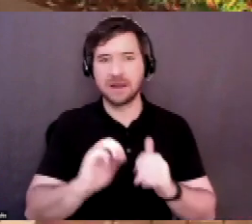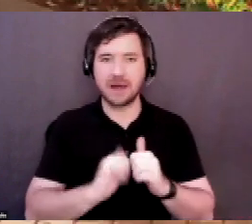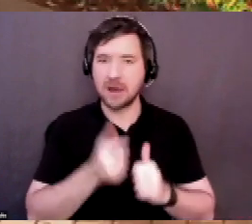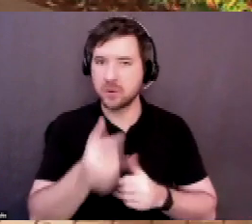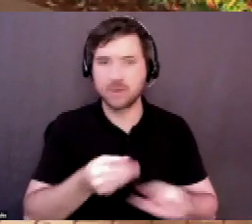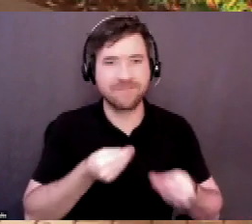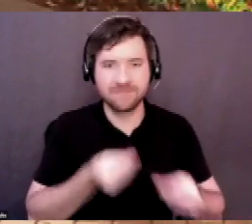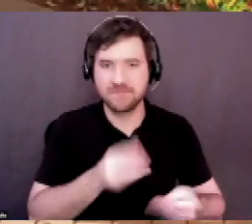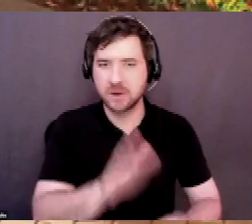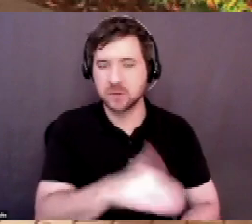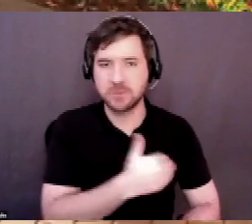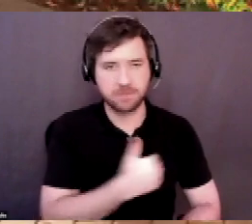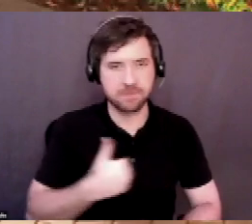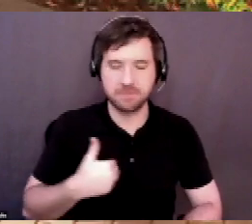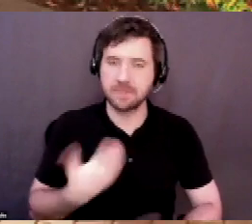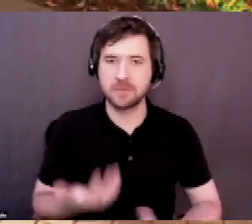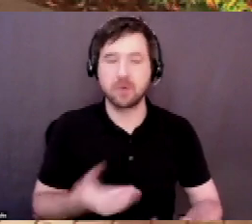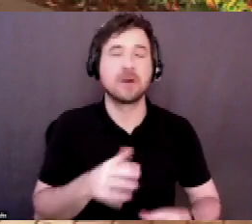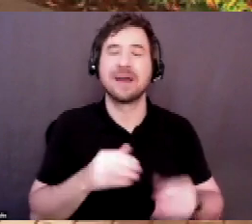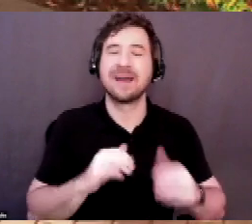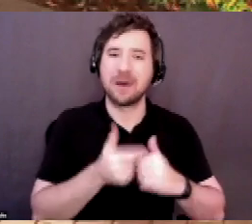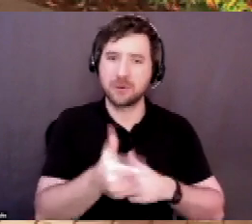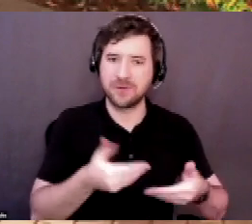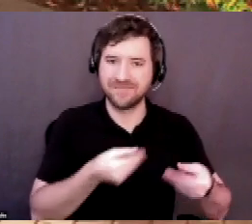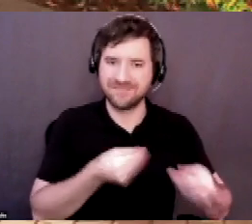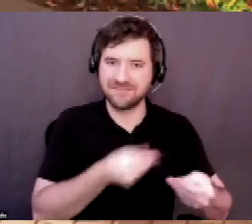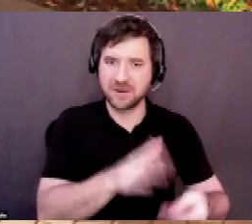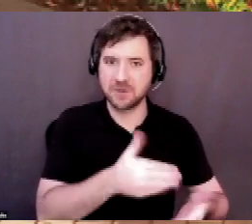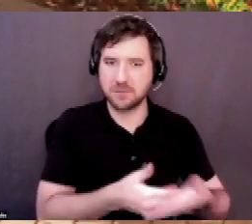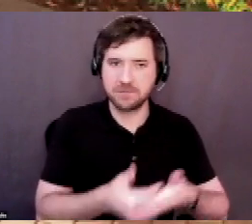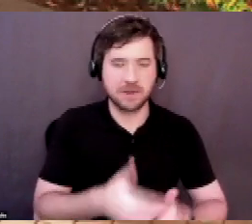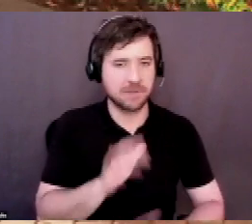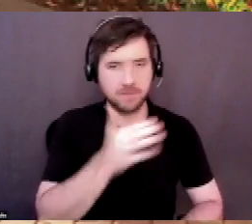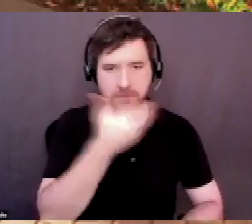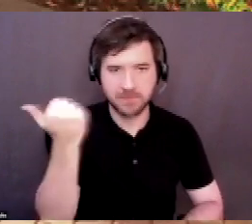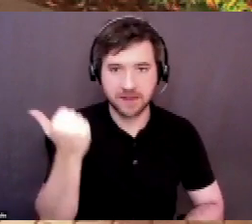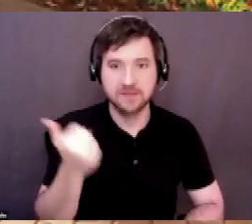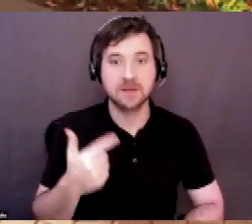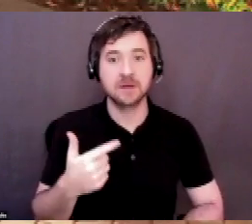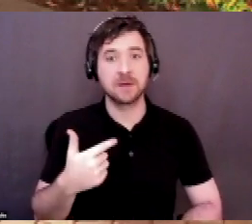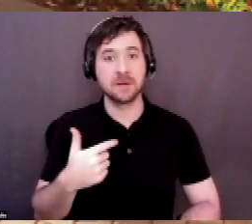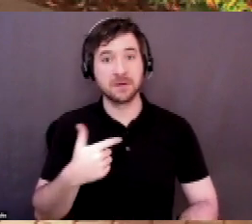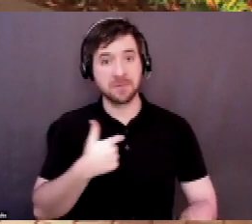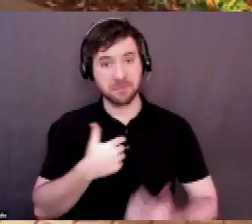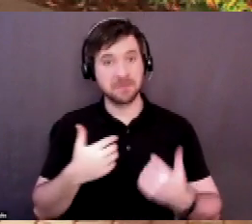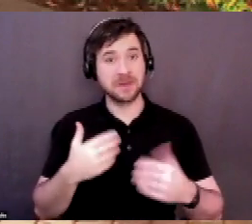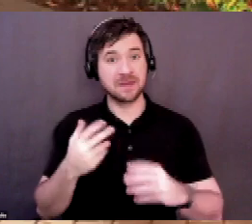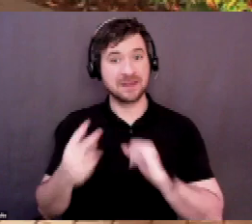pumping because there was no breast directly feeding I kept a cooler in my bedroom,